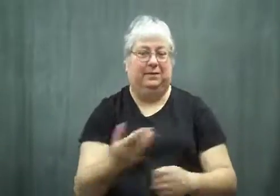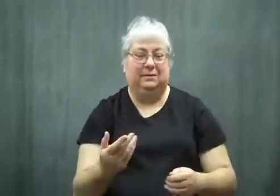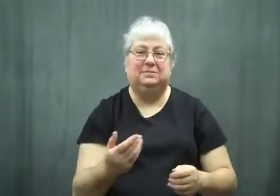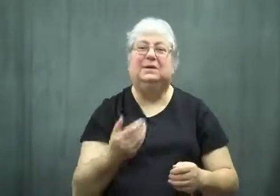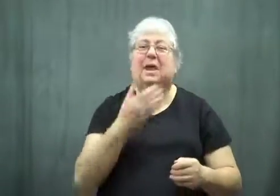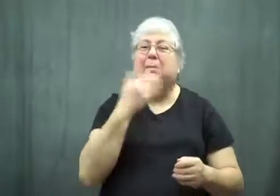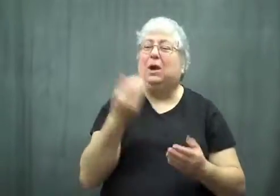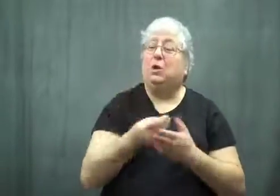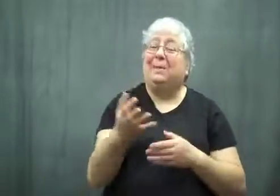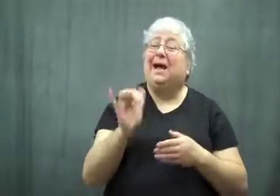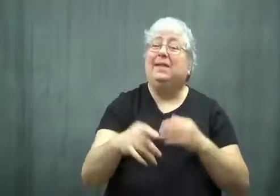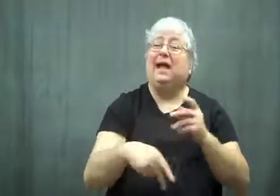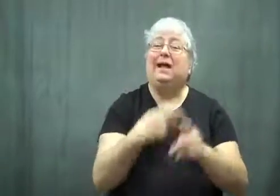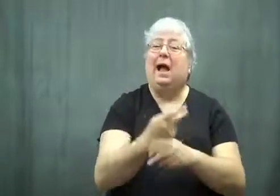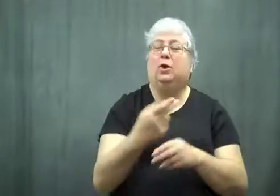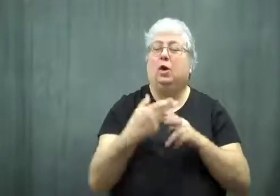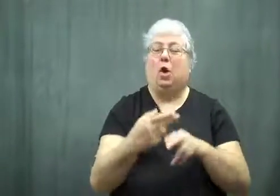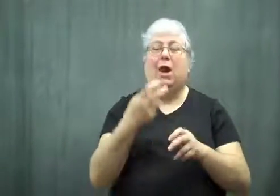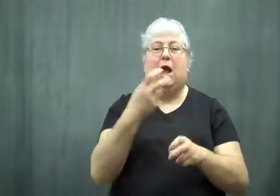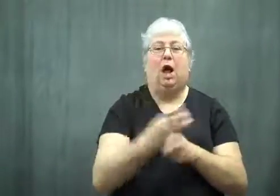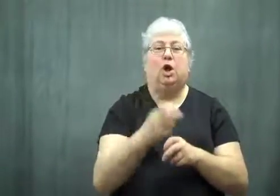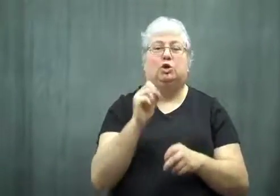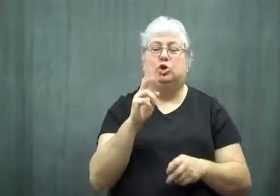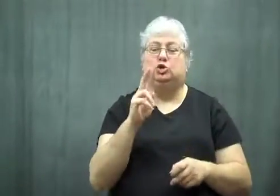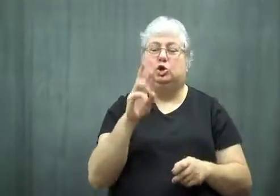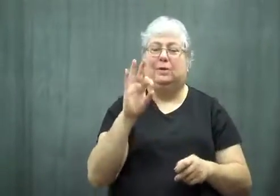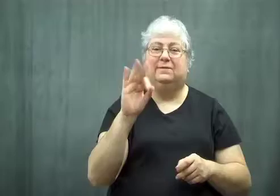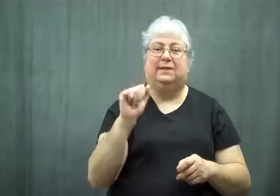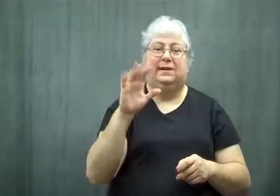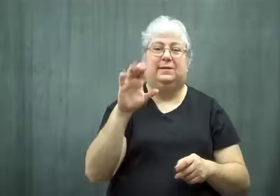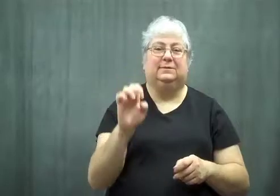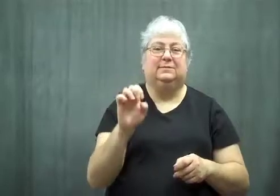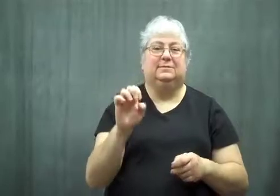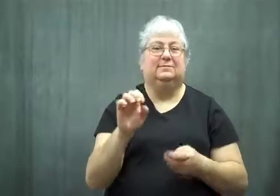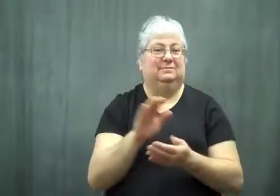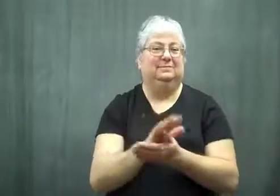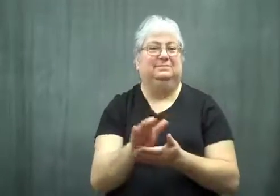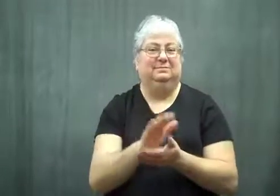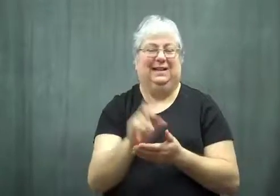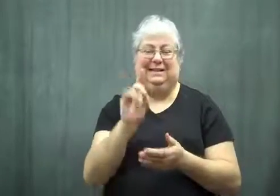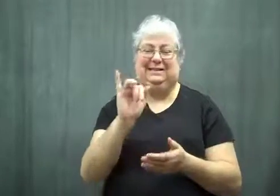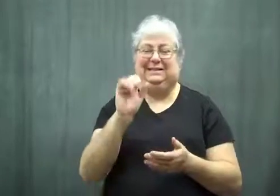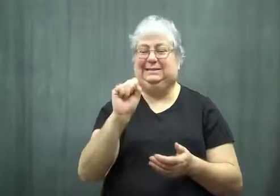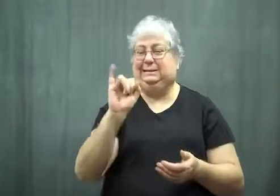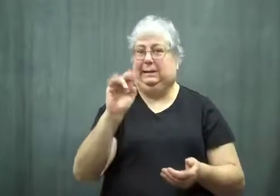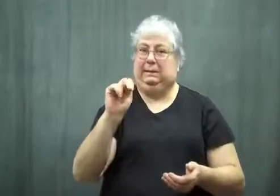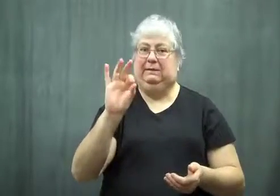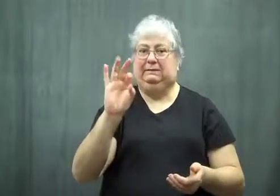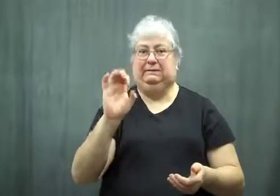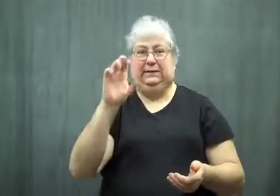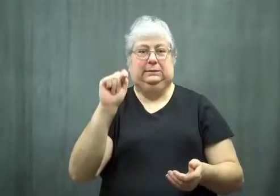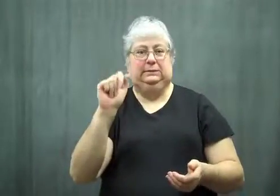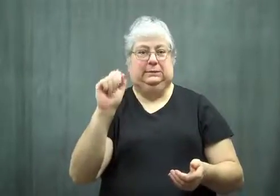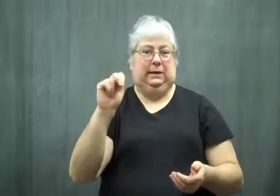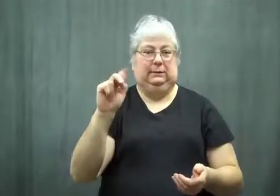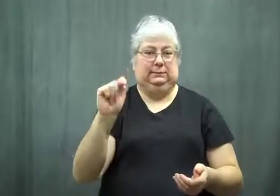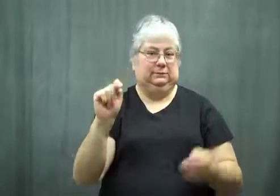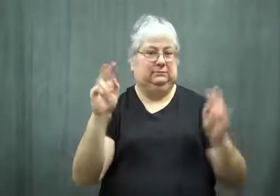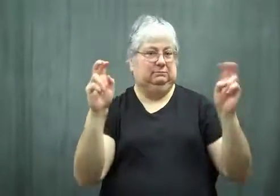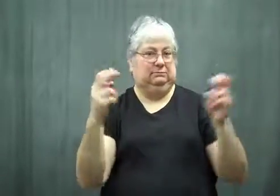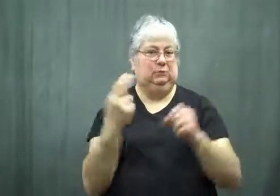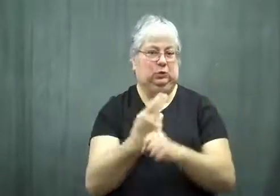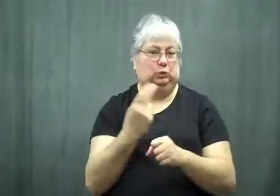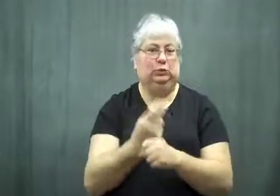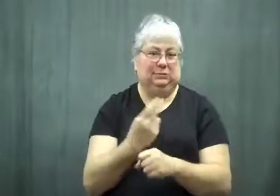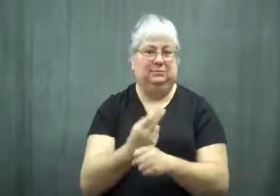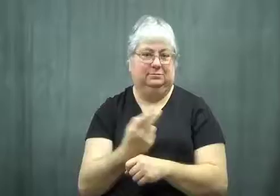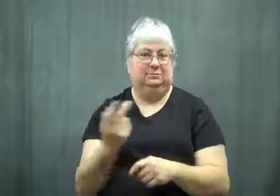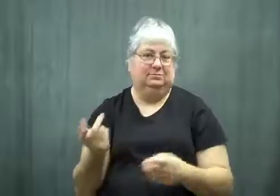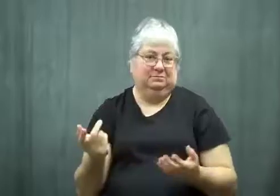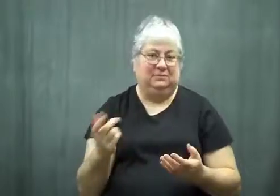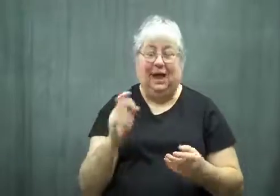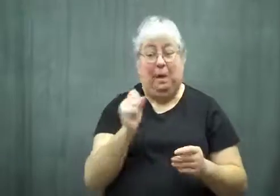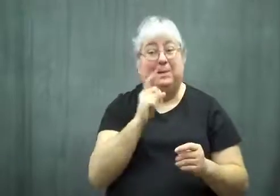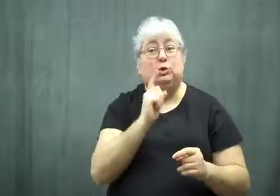Buy the kind that is a hard surface cleaner with disinfectant.